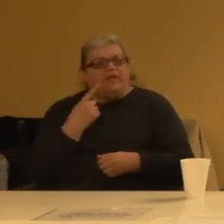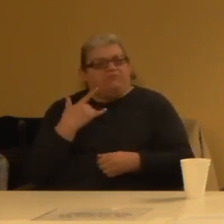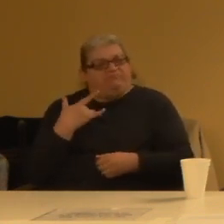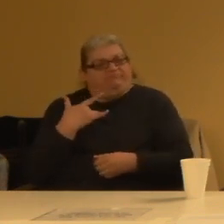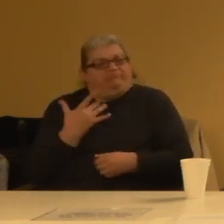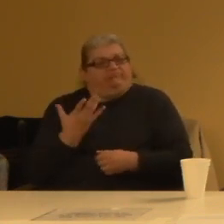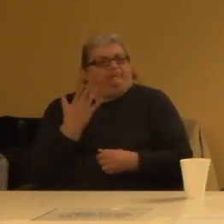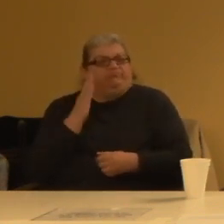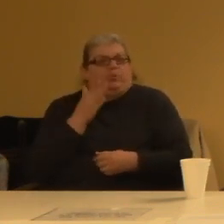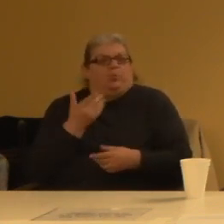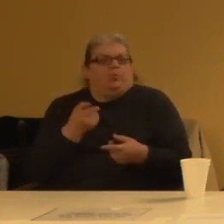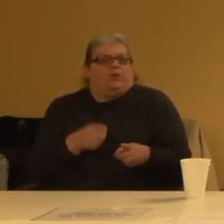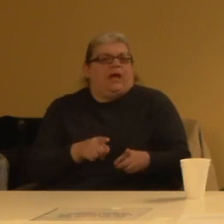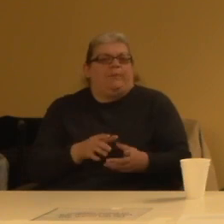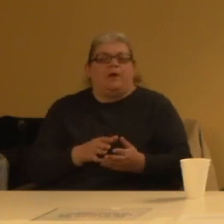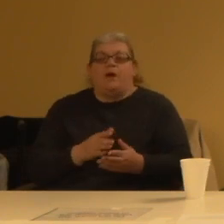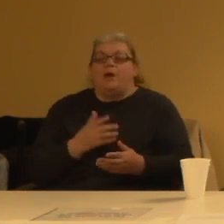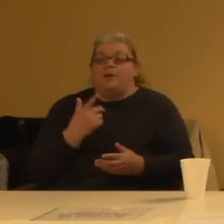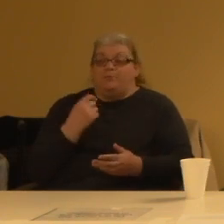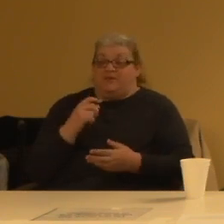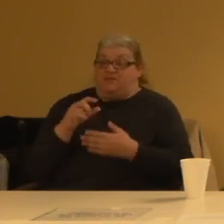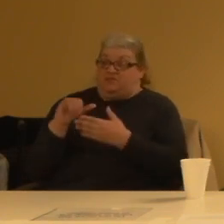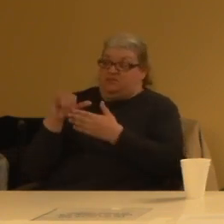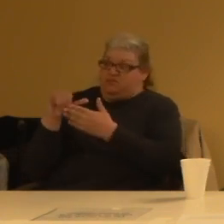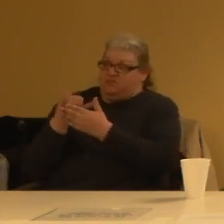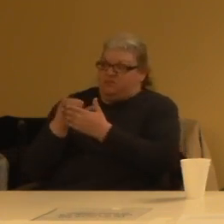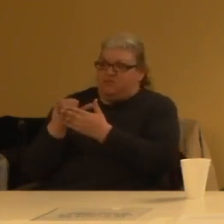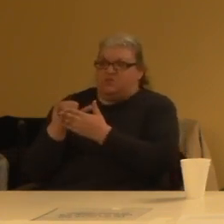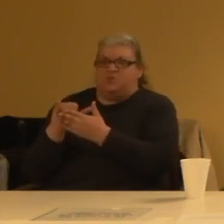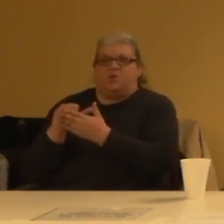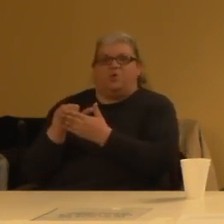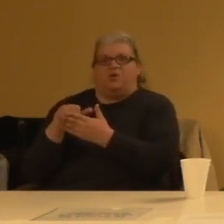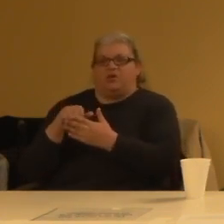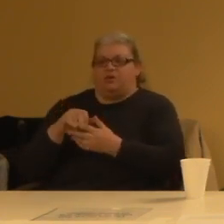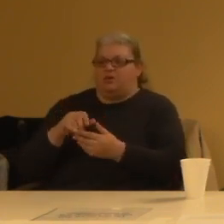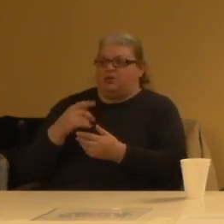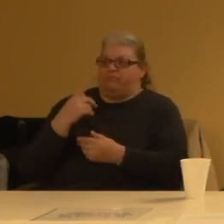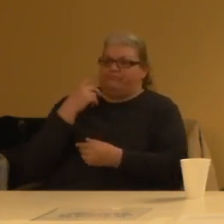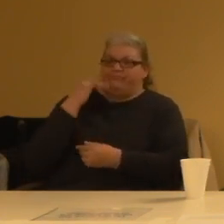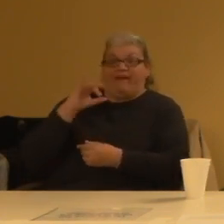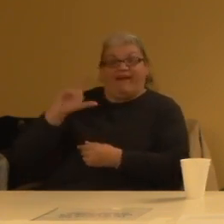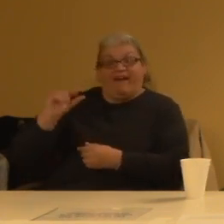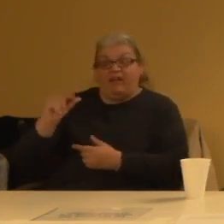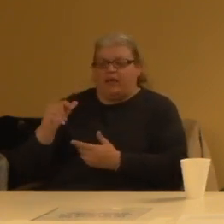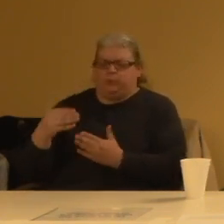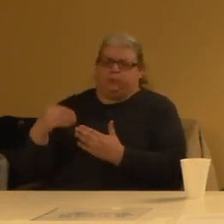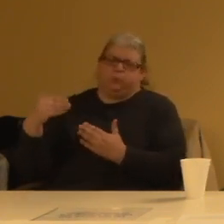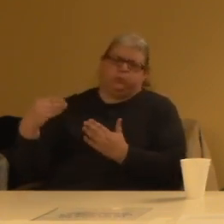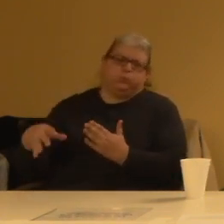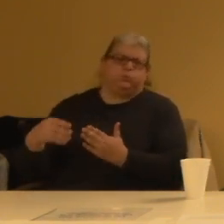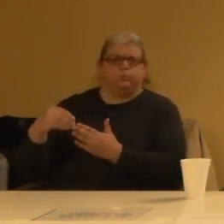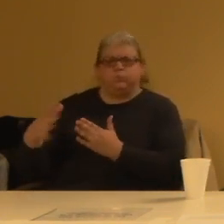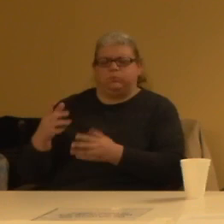unaffordable to live in like New York City or in LA or whatever it is. And so I'm thinking it's just gonna happen, but we'll see.